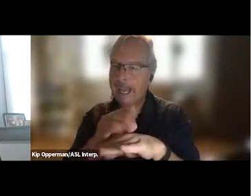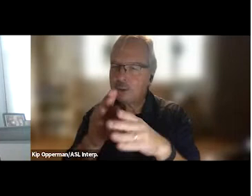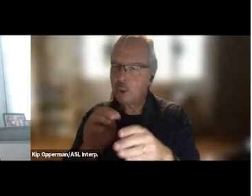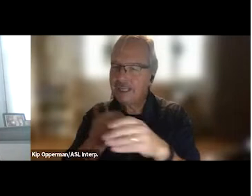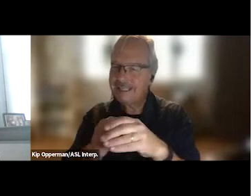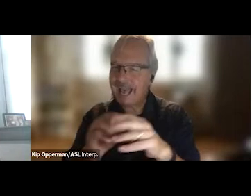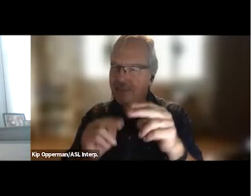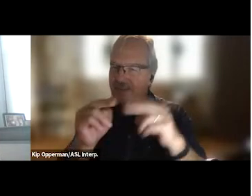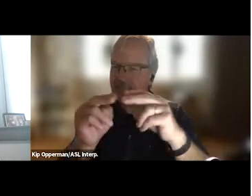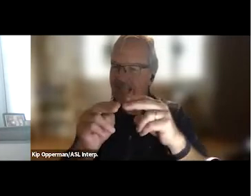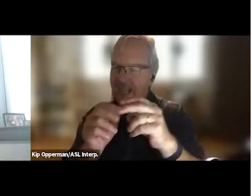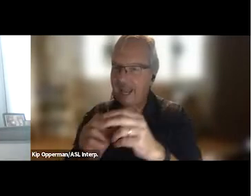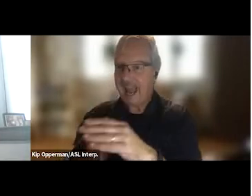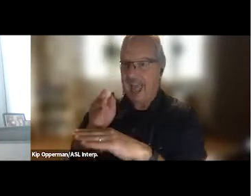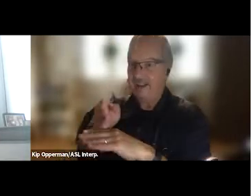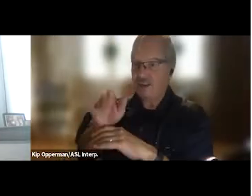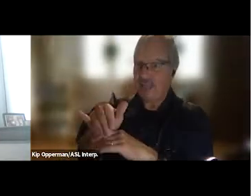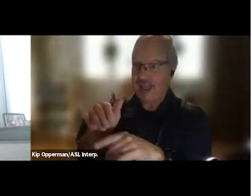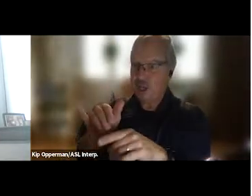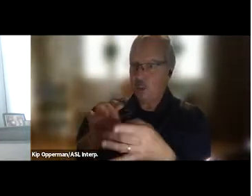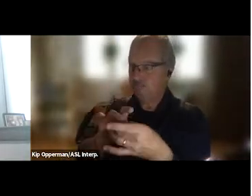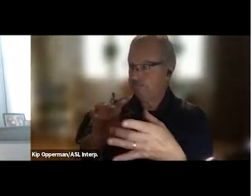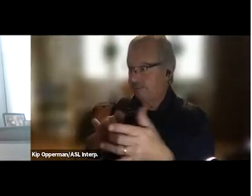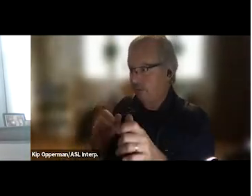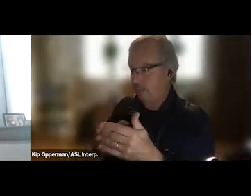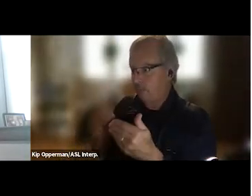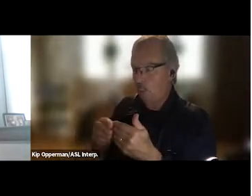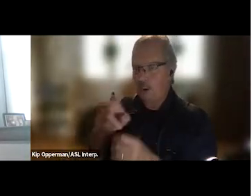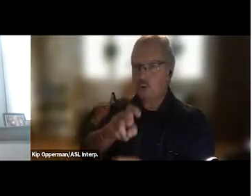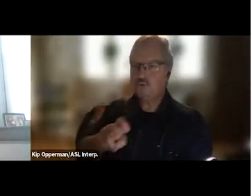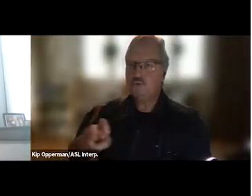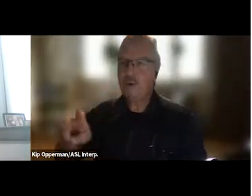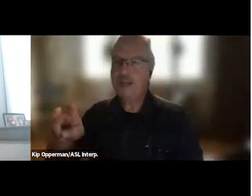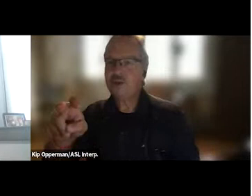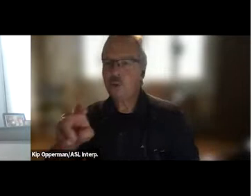And following that, you are either tapered off the program or you are transitioned to Sublocade.